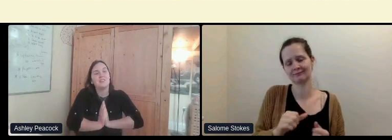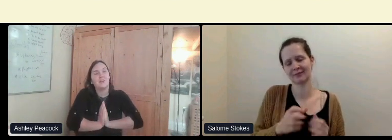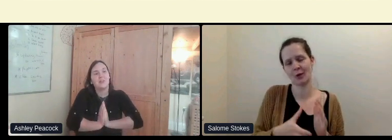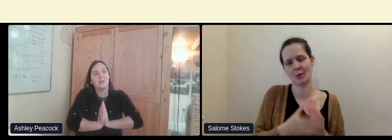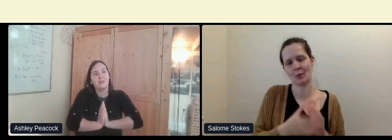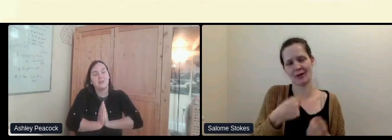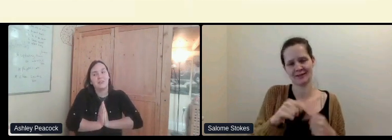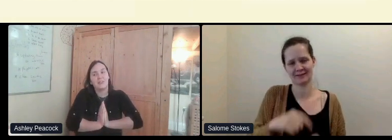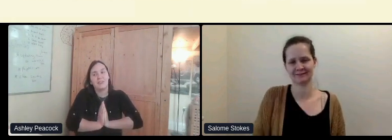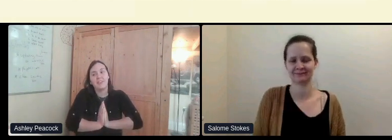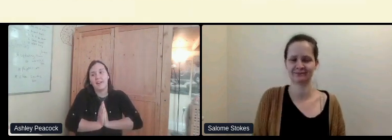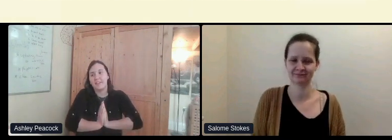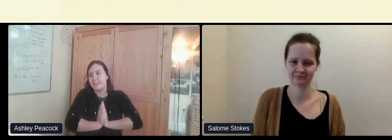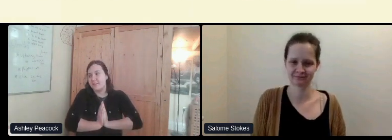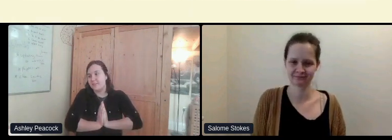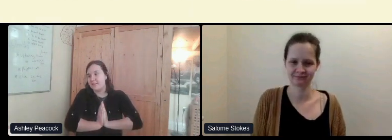So any questions?